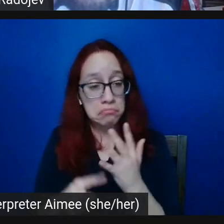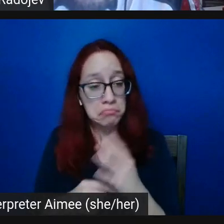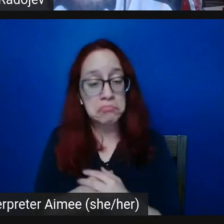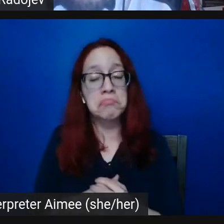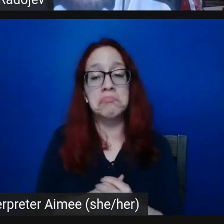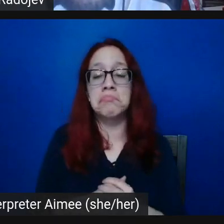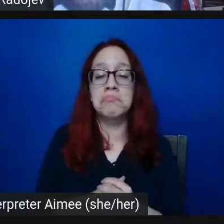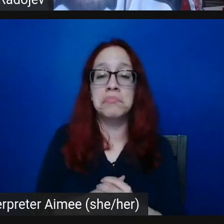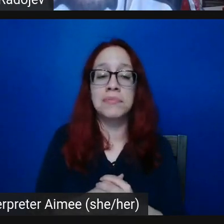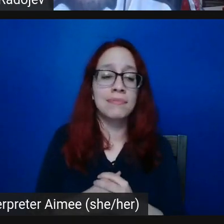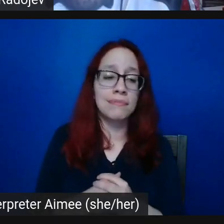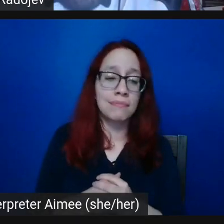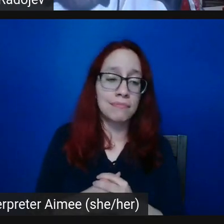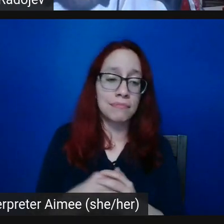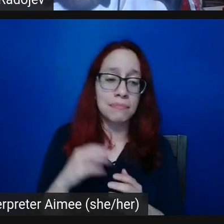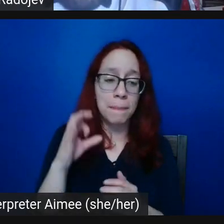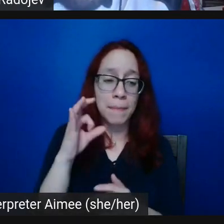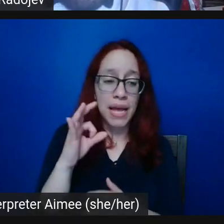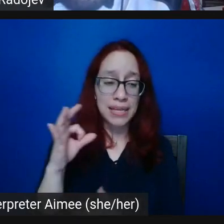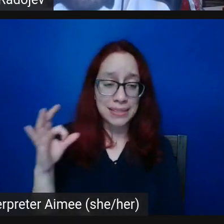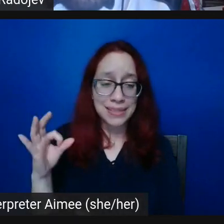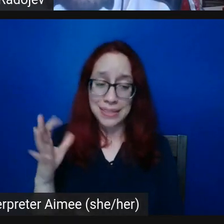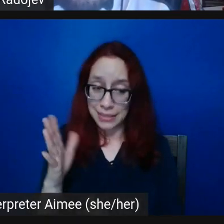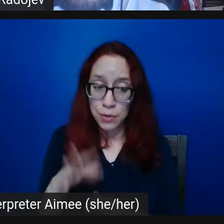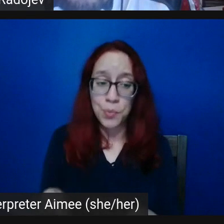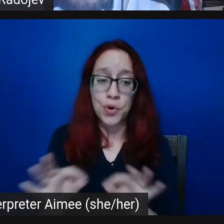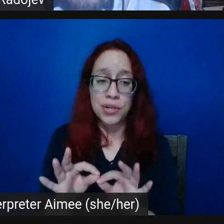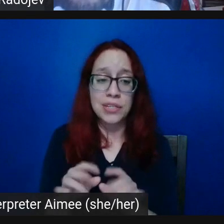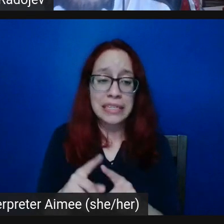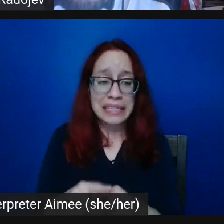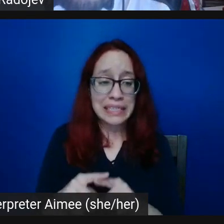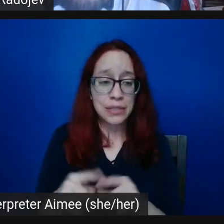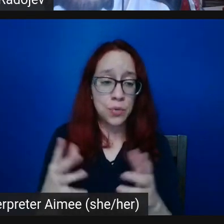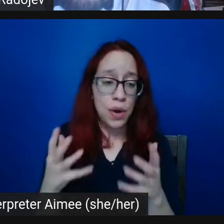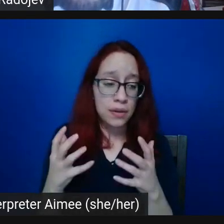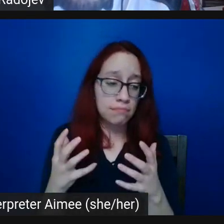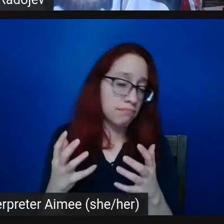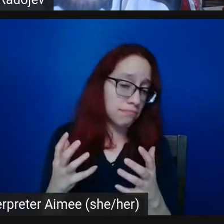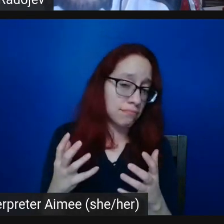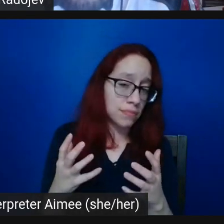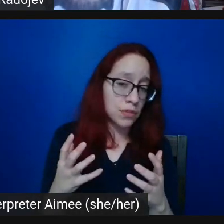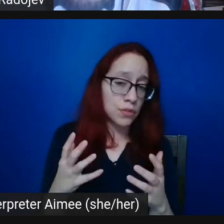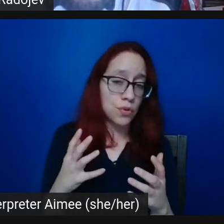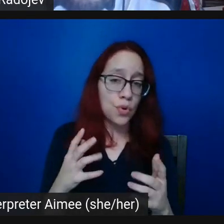Buttons. That's important. It depends on what the site is presenting.